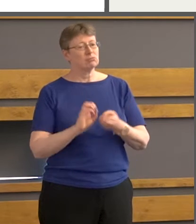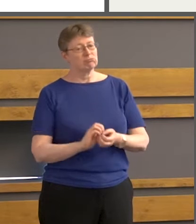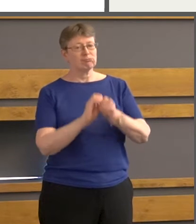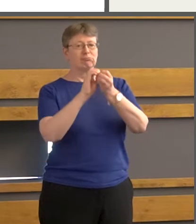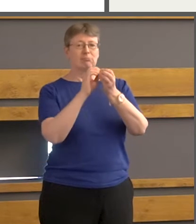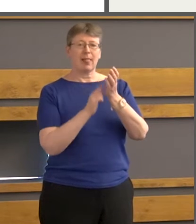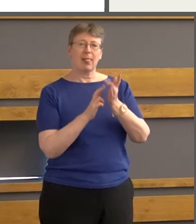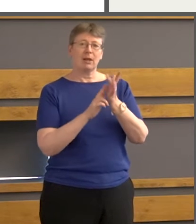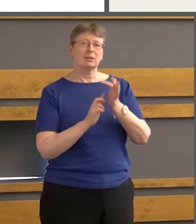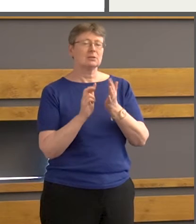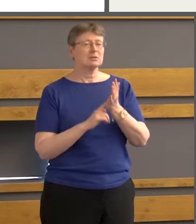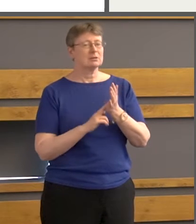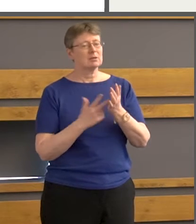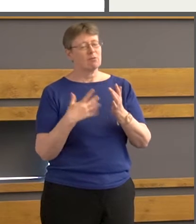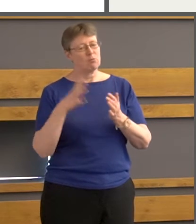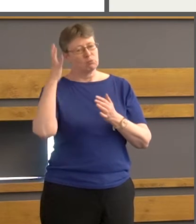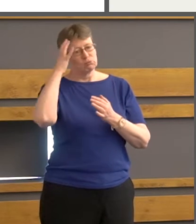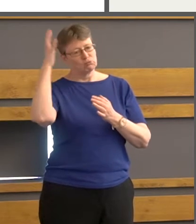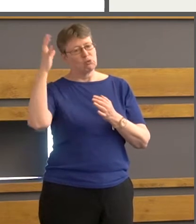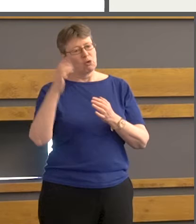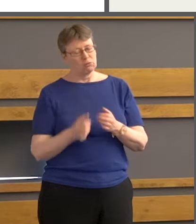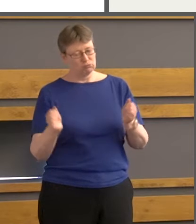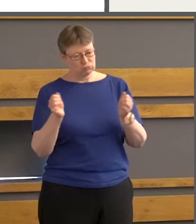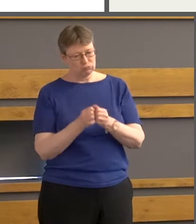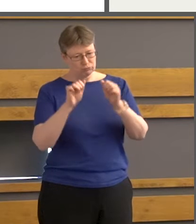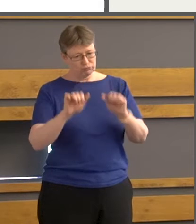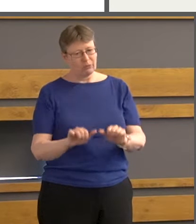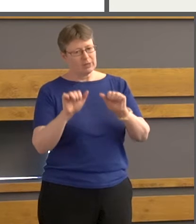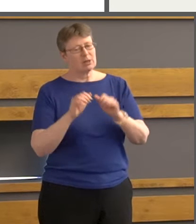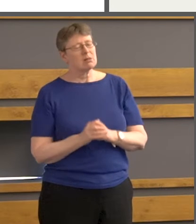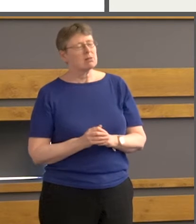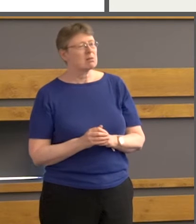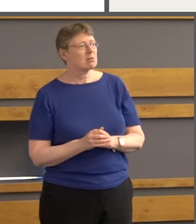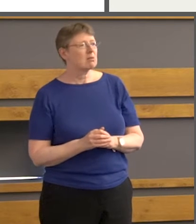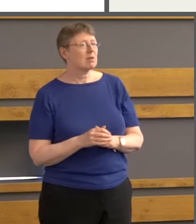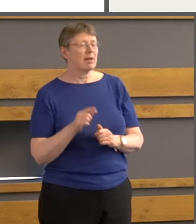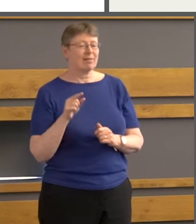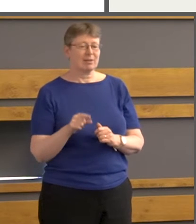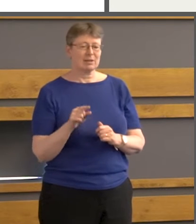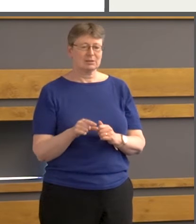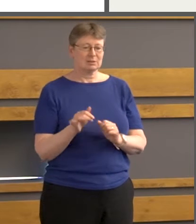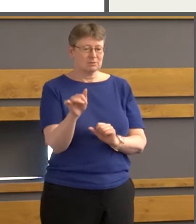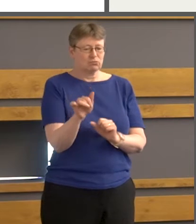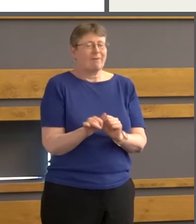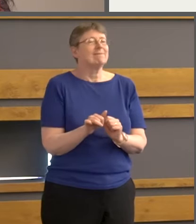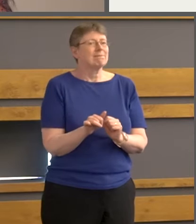was given royal sanction to establish itself in the same year. This mandate was quite short-lived, with the company transitioning